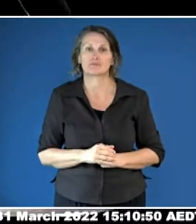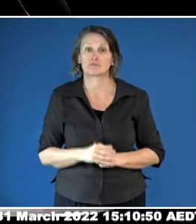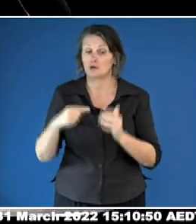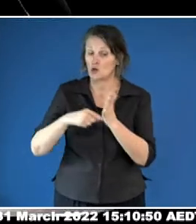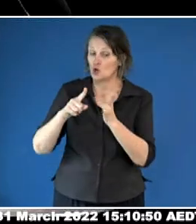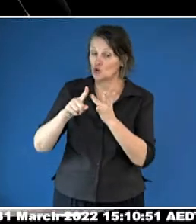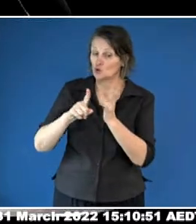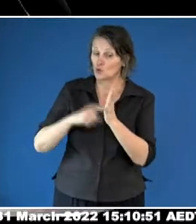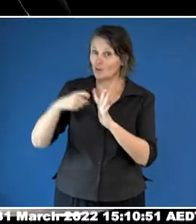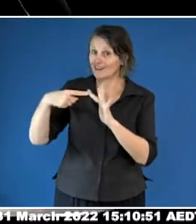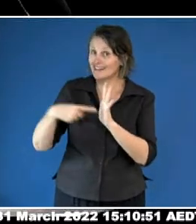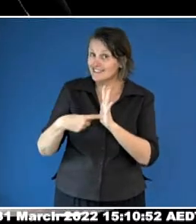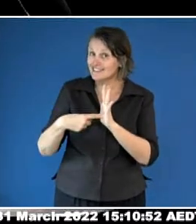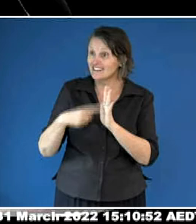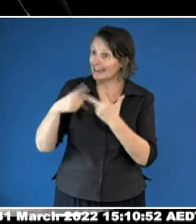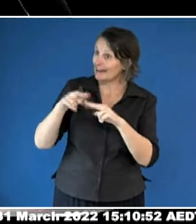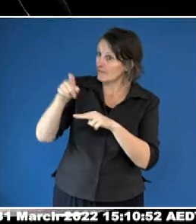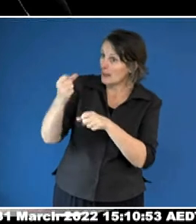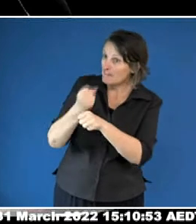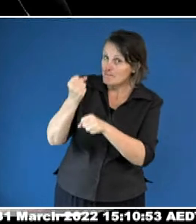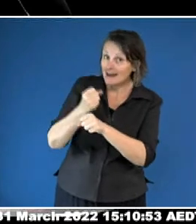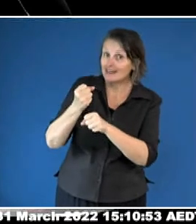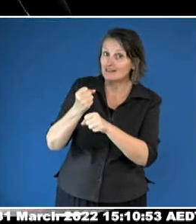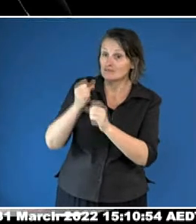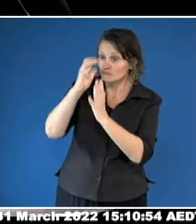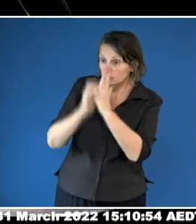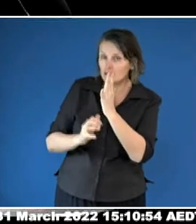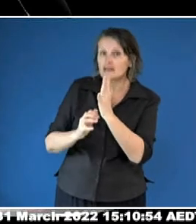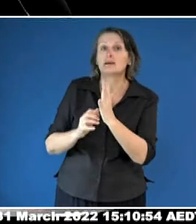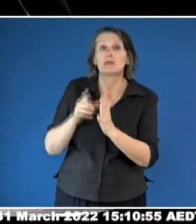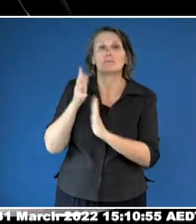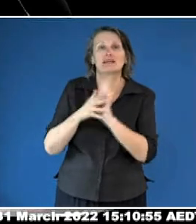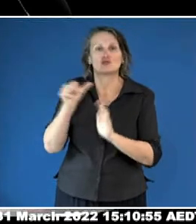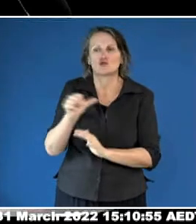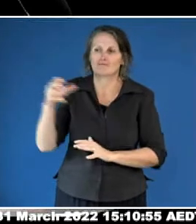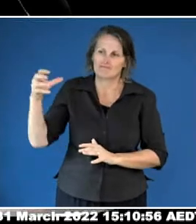made mandatory for NDIS workers, and appropriate training - like, comprehensive